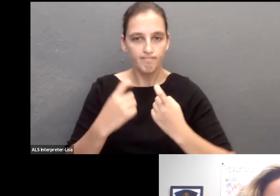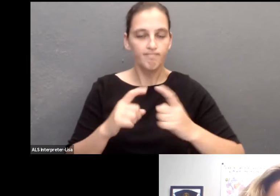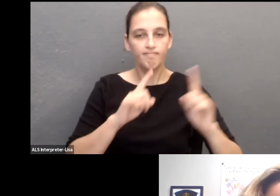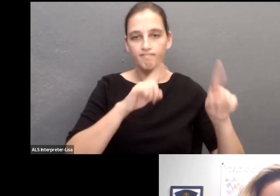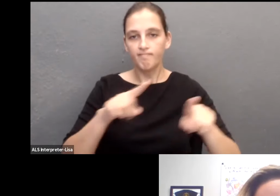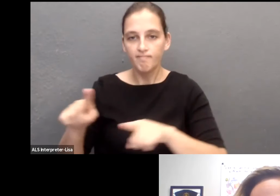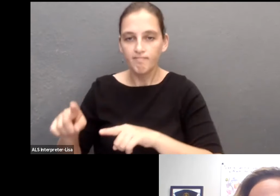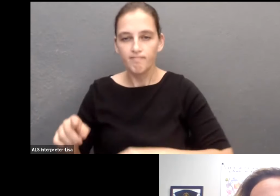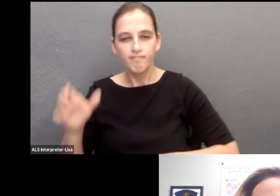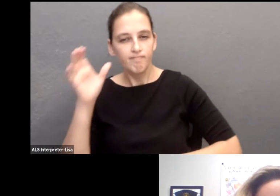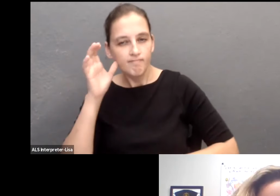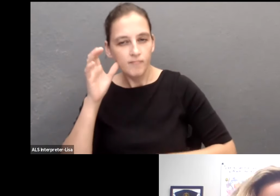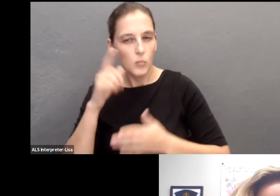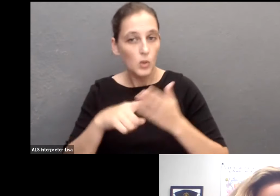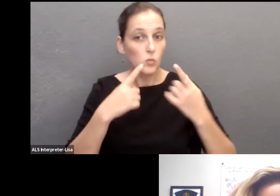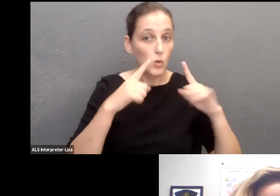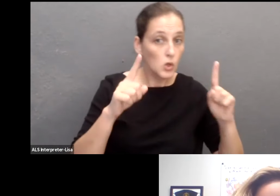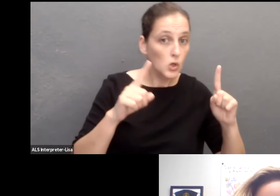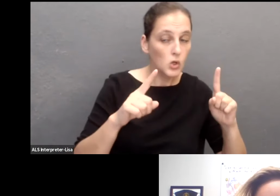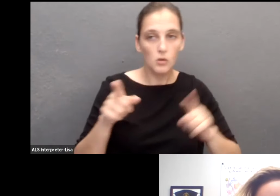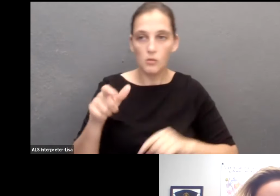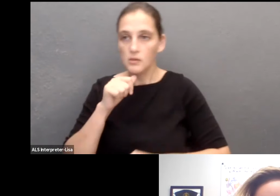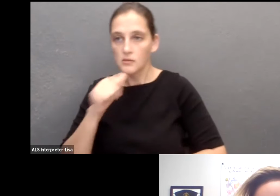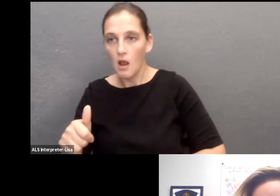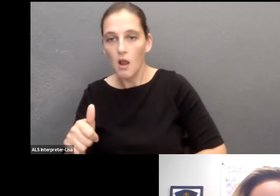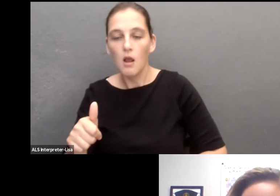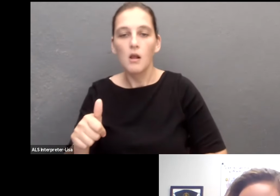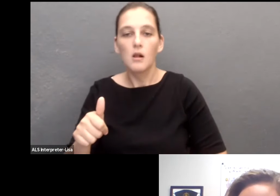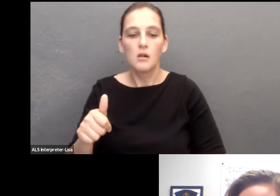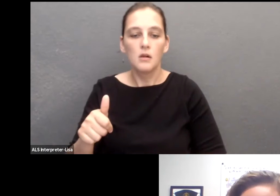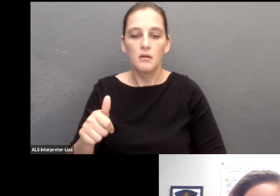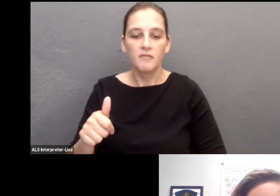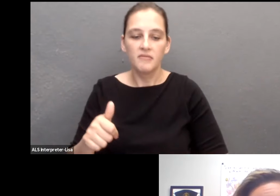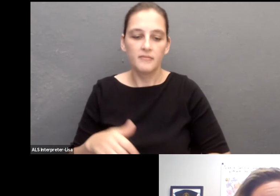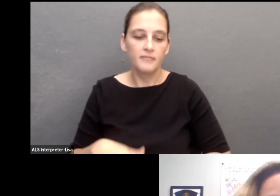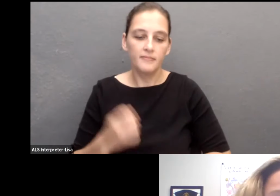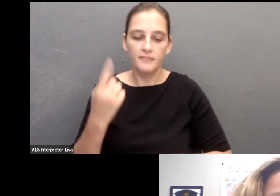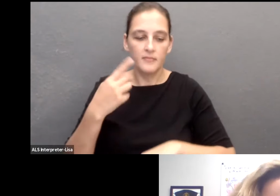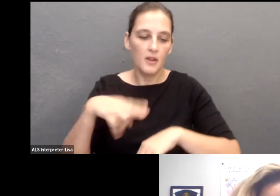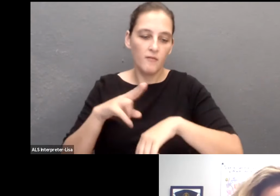know, hear what's working, hear what's not working. With of course so have the homebound Hoosiers